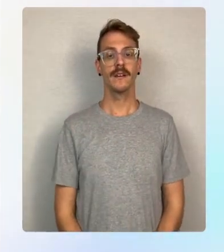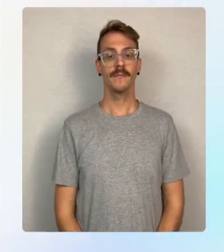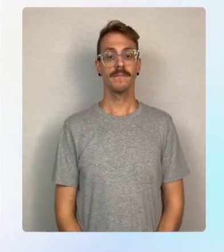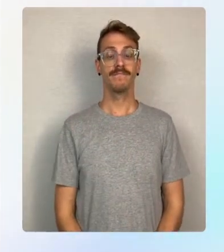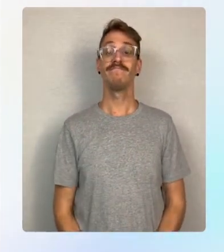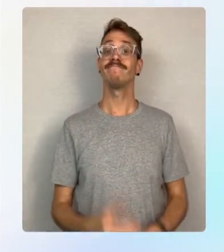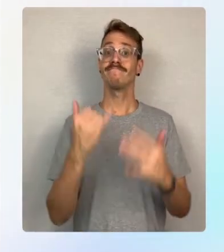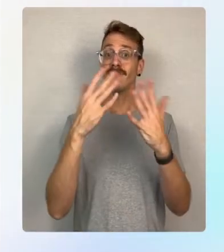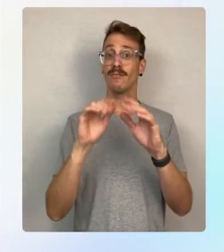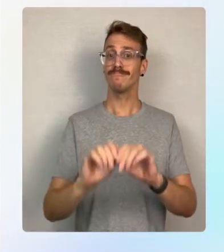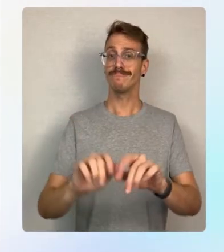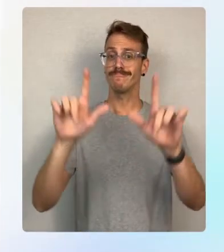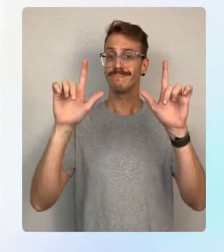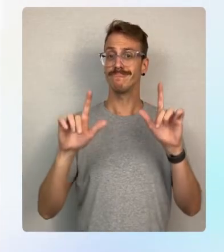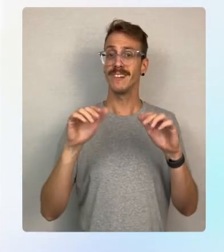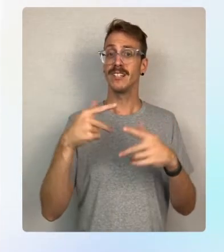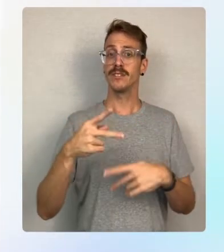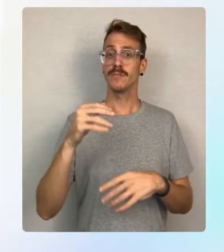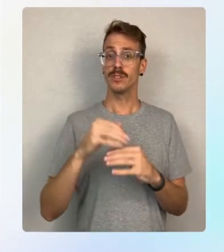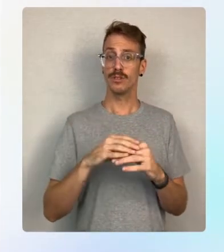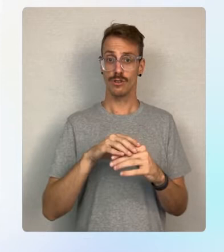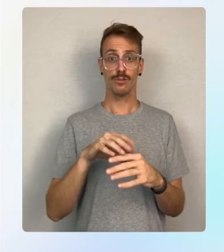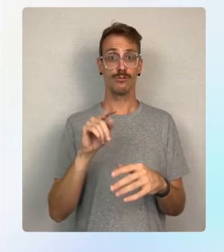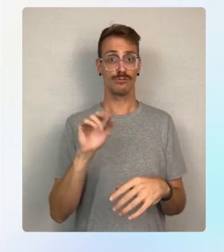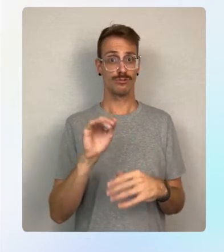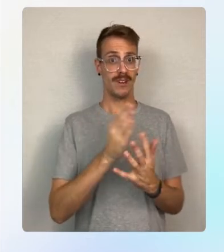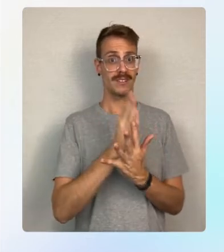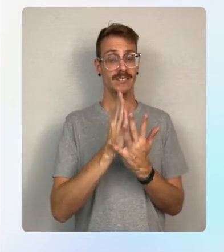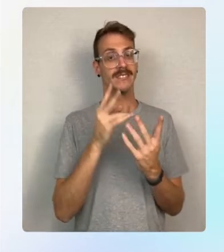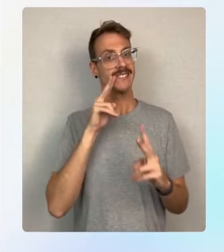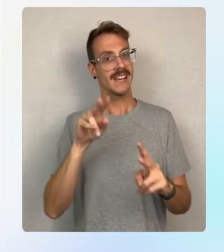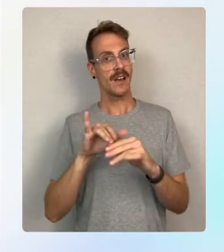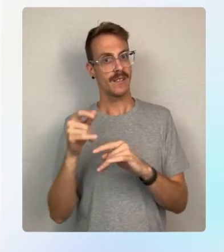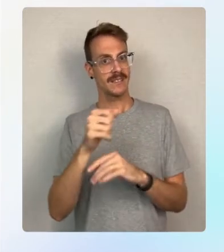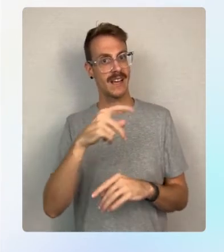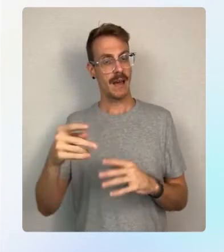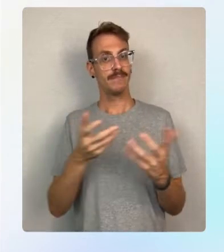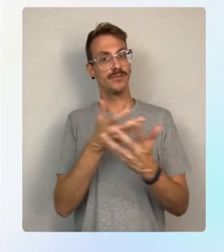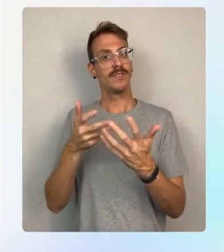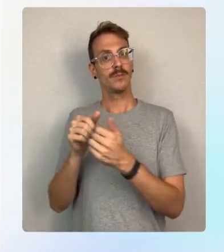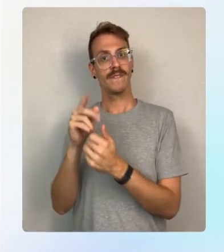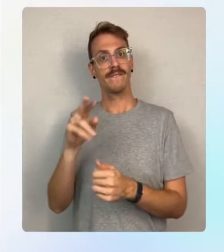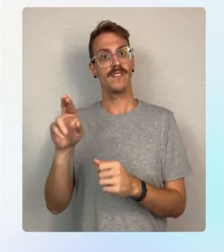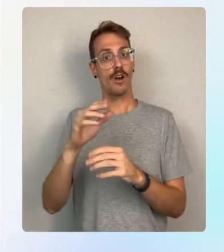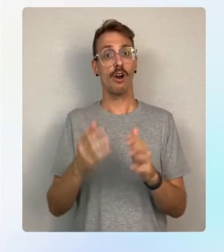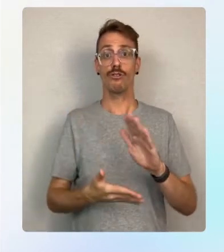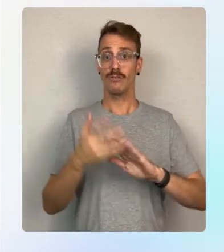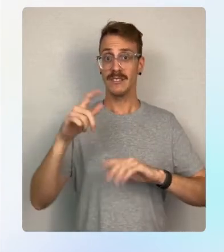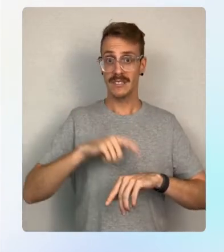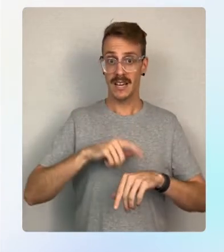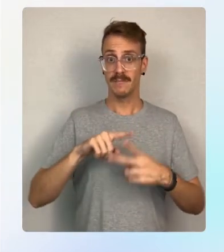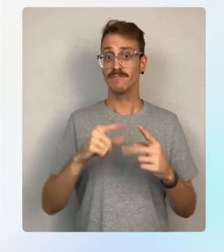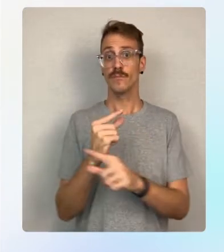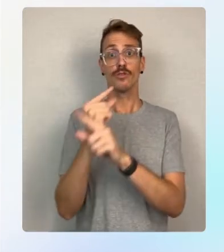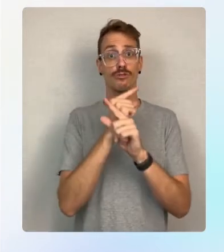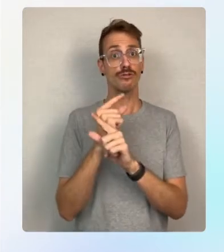Let's zoom into the GPU tracks and look at how this app interacts with vrruntime and Guardian service.